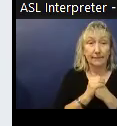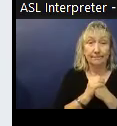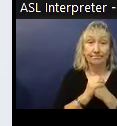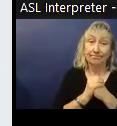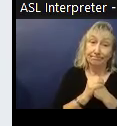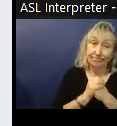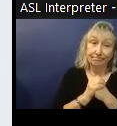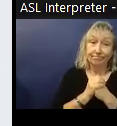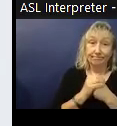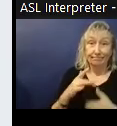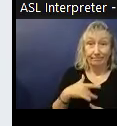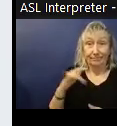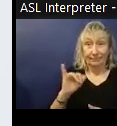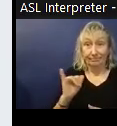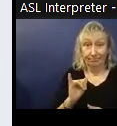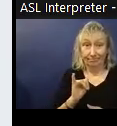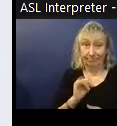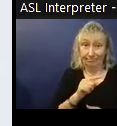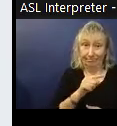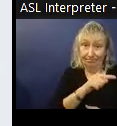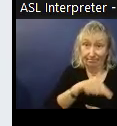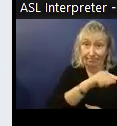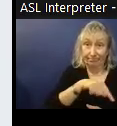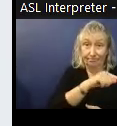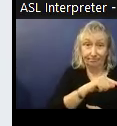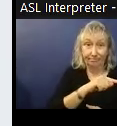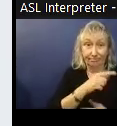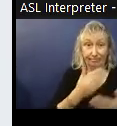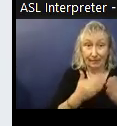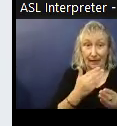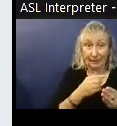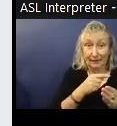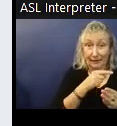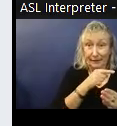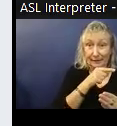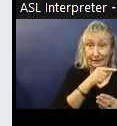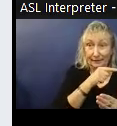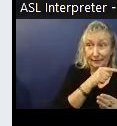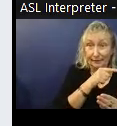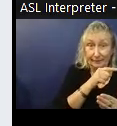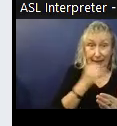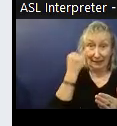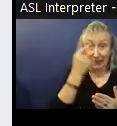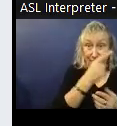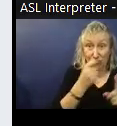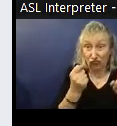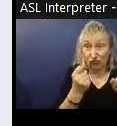another authority based upon their conduct in that official position.